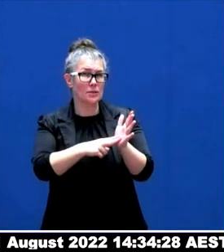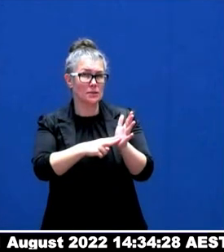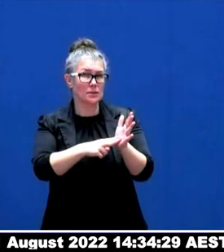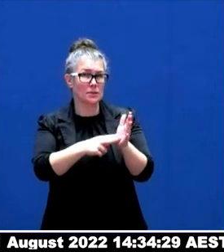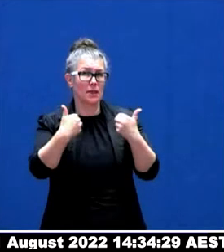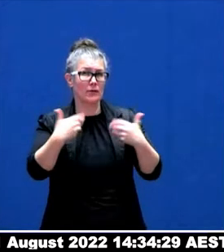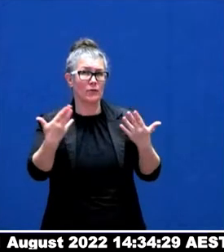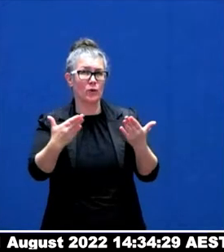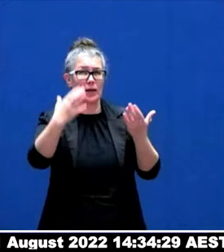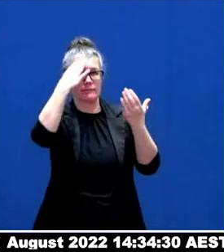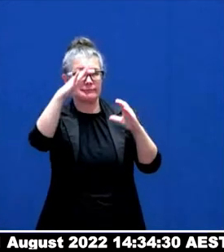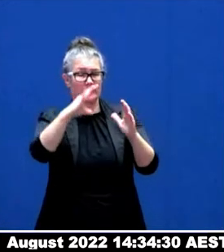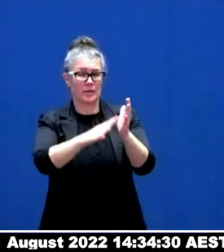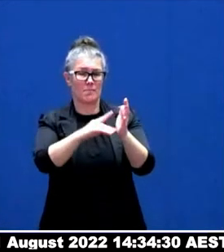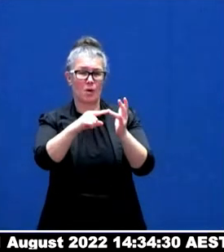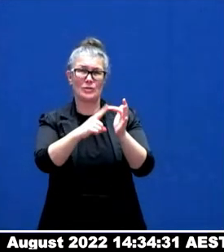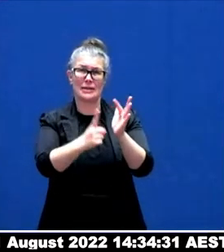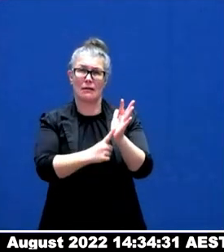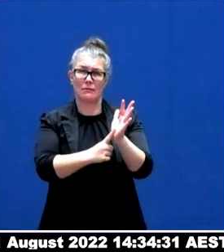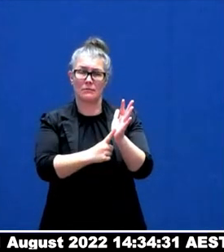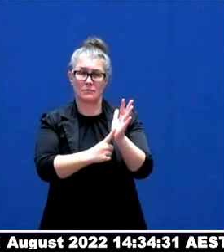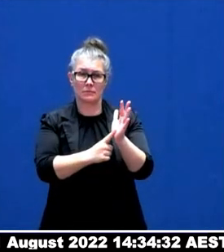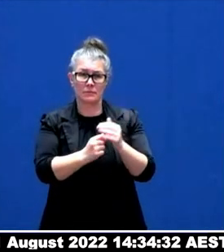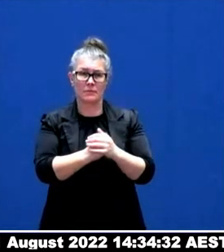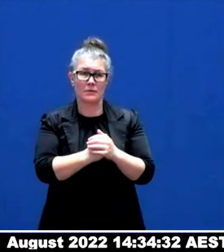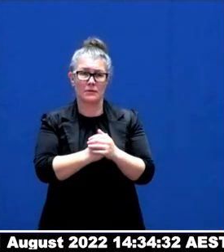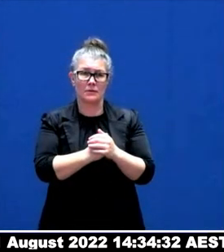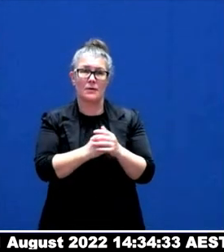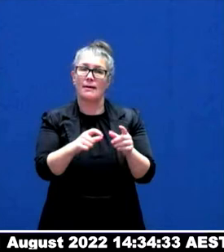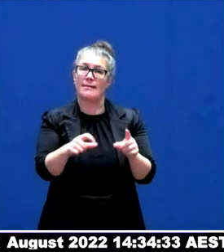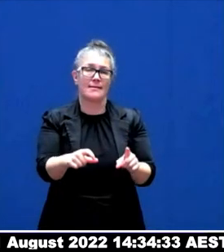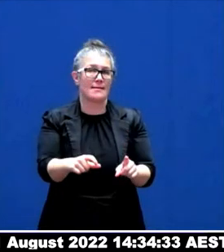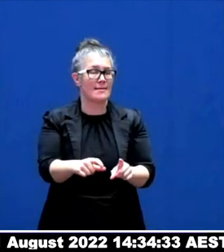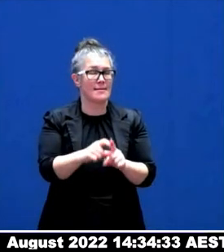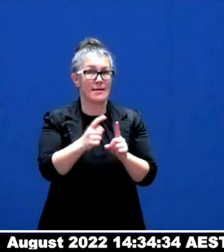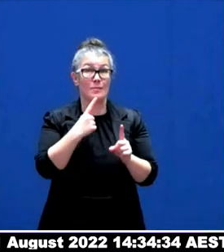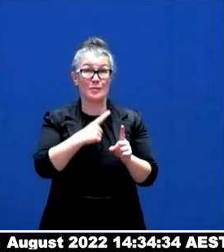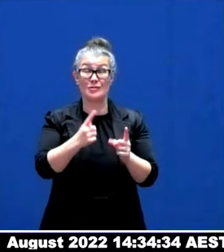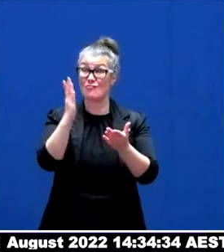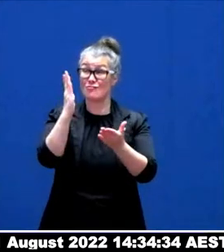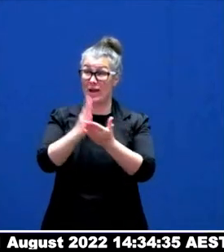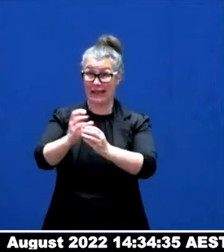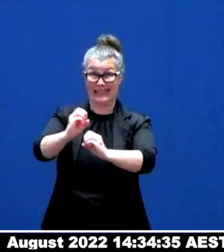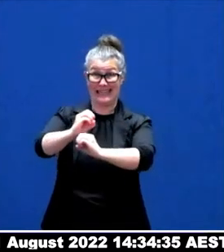It's difficult. There was absolutely no accommodation available in Lismore.